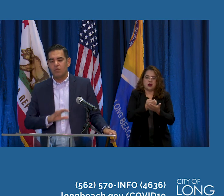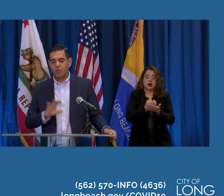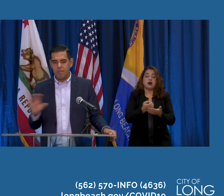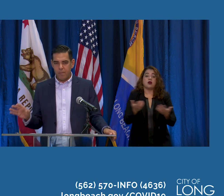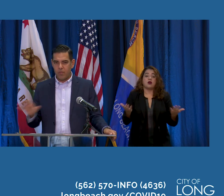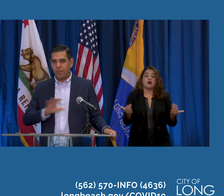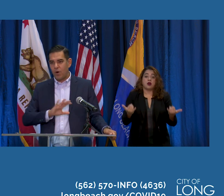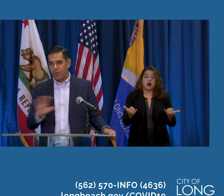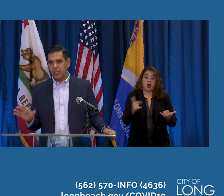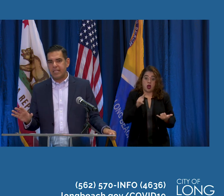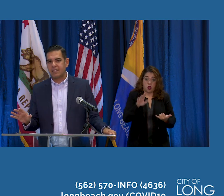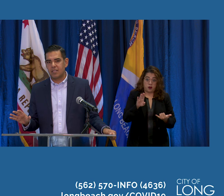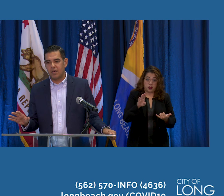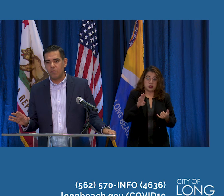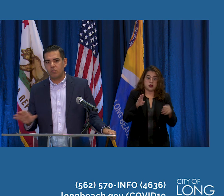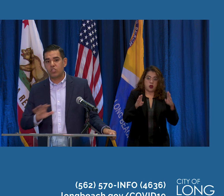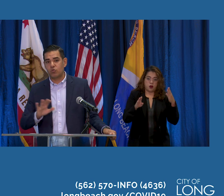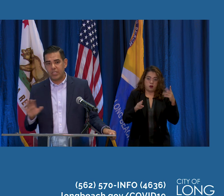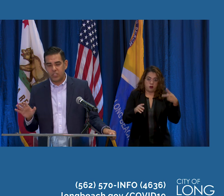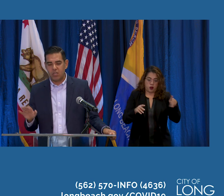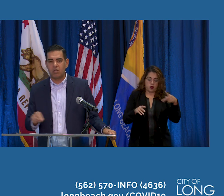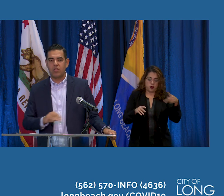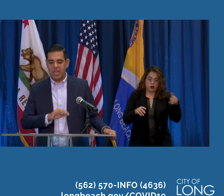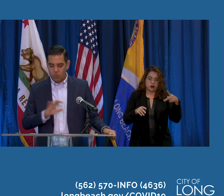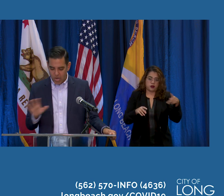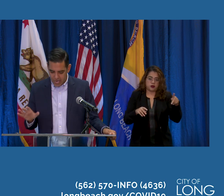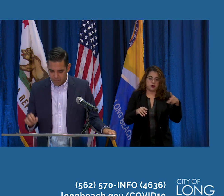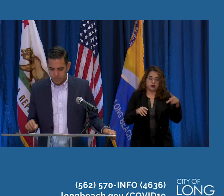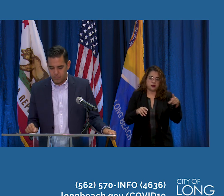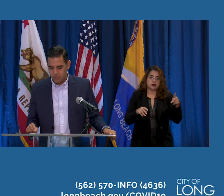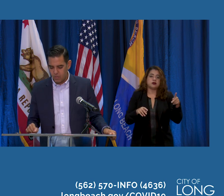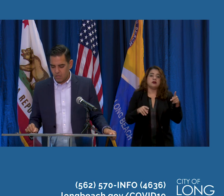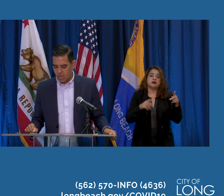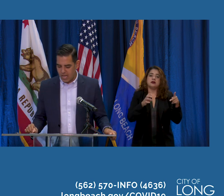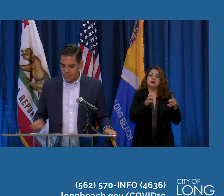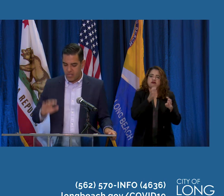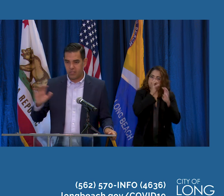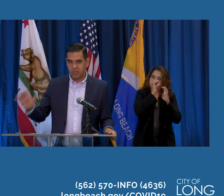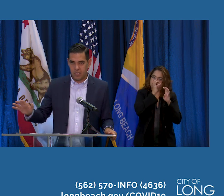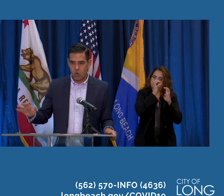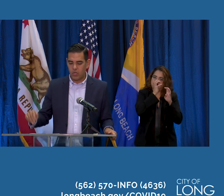We remember that purple is the most strict tier, then red, and then it goes down to orange,